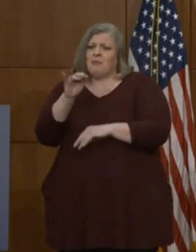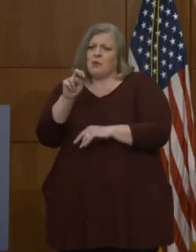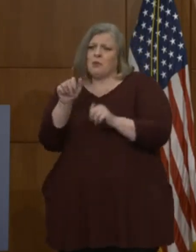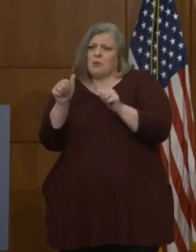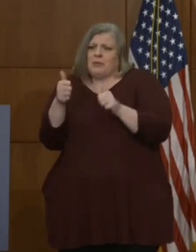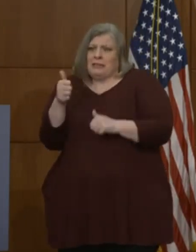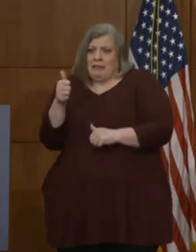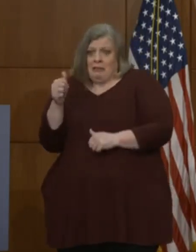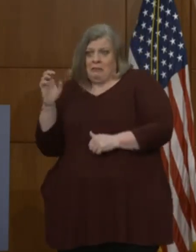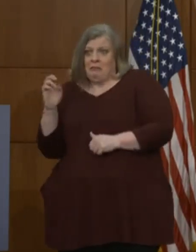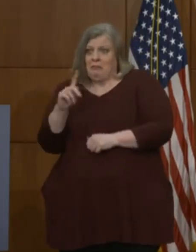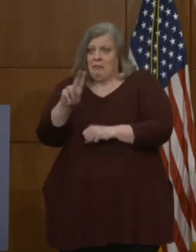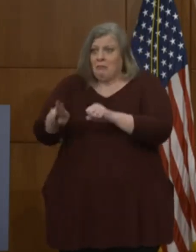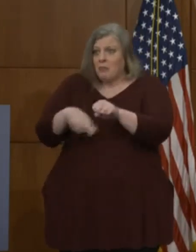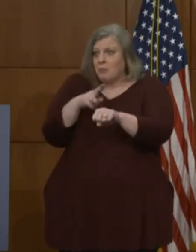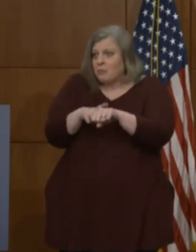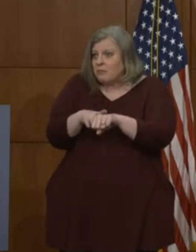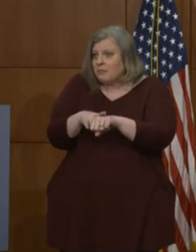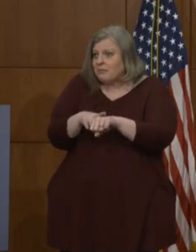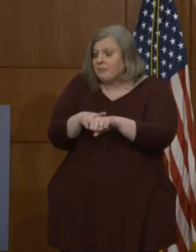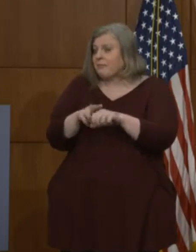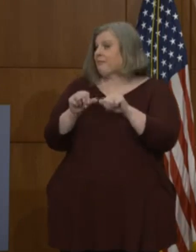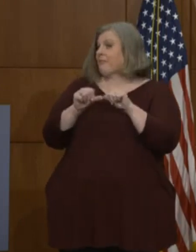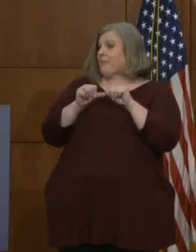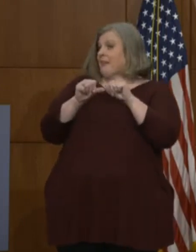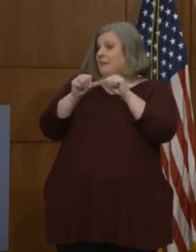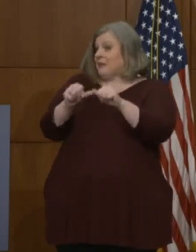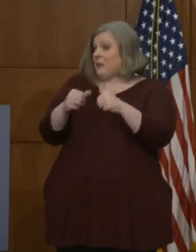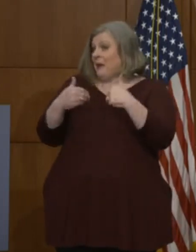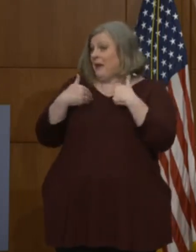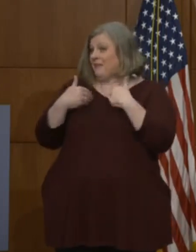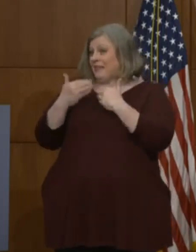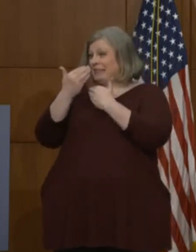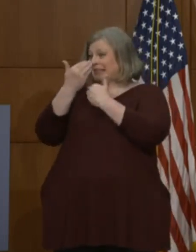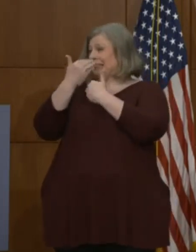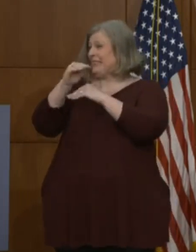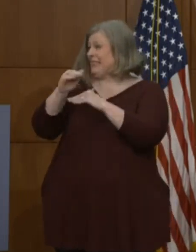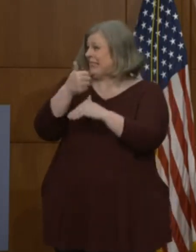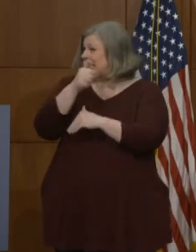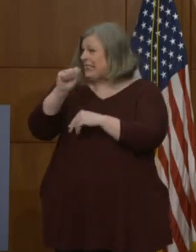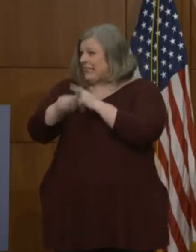AFTER THAT JUNE TENTH DEADLINE- WHAT WE COMPLETELY GO BACK TO WHAT WE COMPLETELY GO BACK TO NORMAL OR WE CAN GOING TO NORMAL OR WE CAN GOING TO CONTINUE TO SEE RESTRICTIONS CONTINUE TO SEE RESTRICTIONS INTO THE SUMMER OF ANY CRIME.